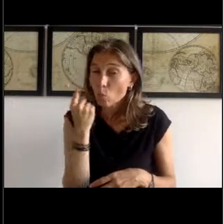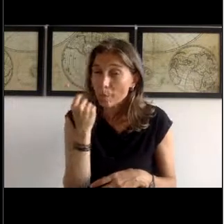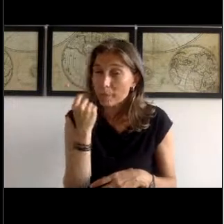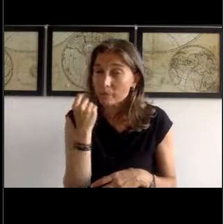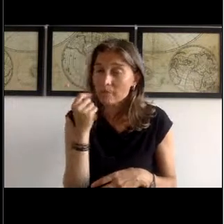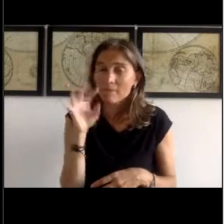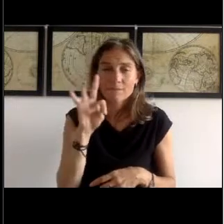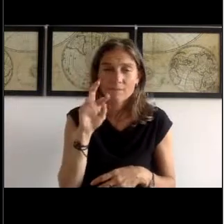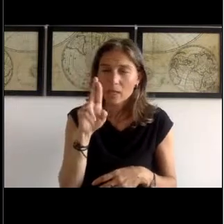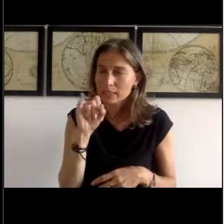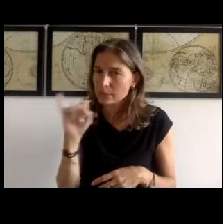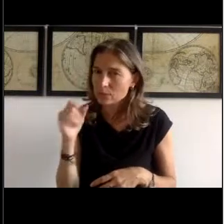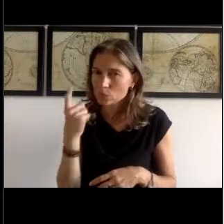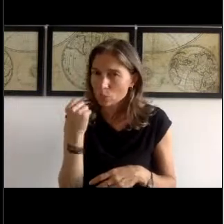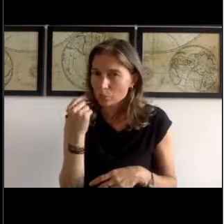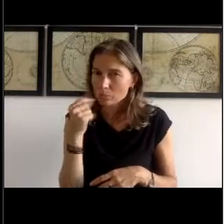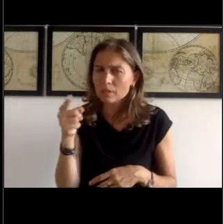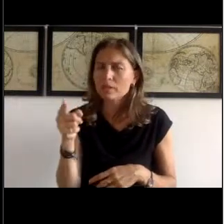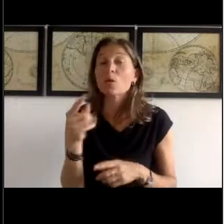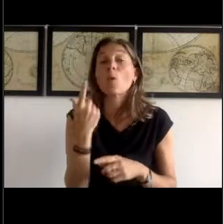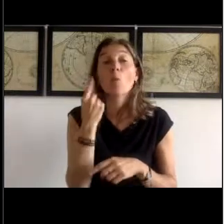Okay. I'm looking. Here is a question,